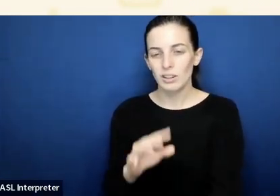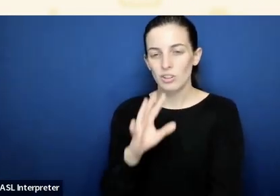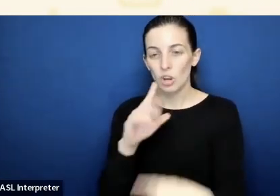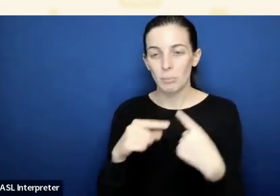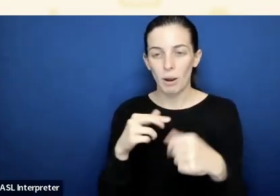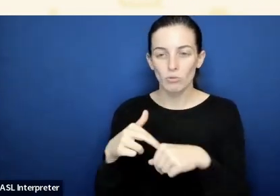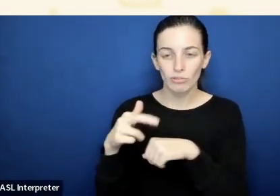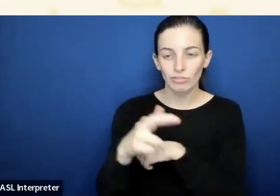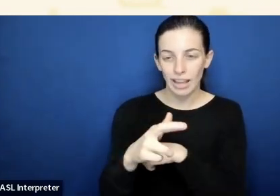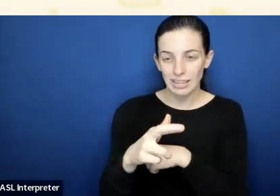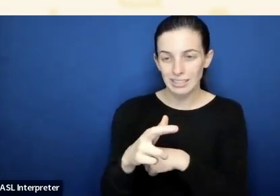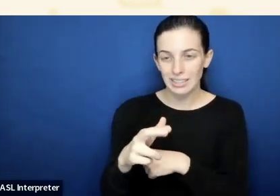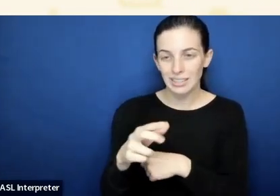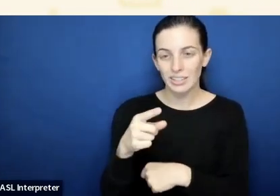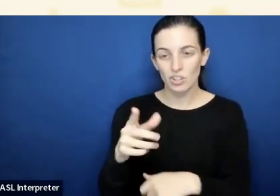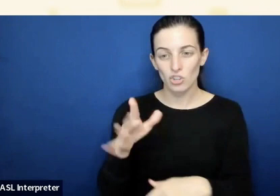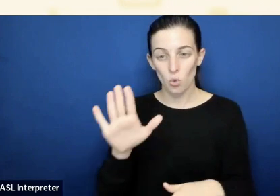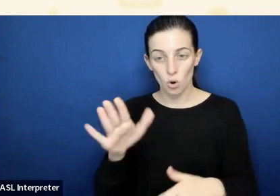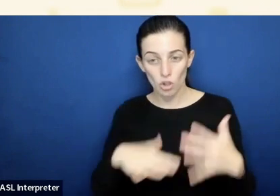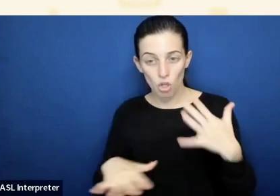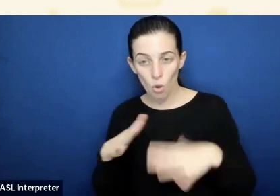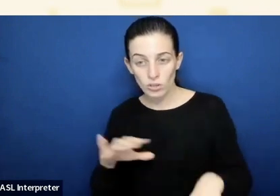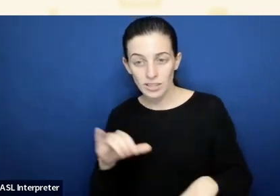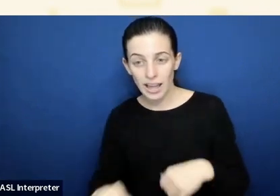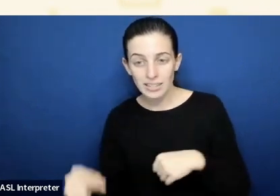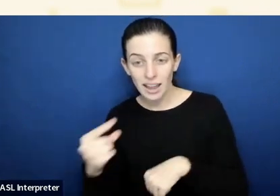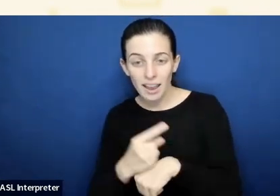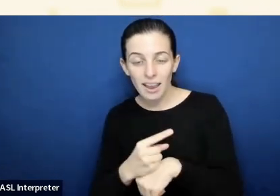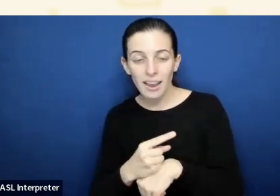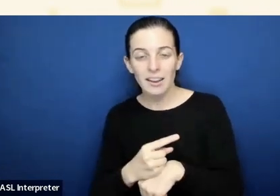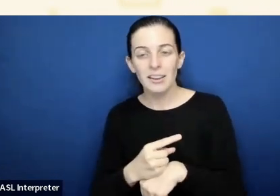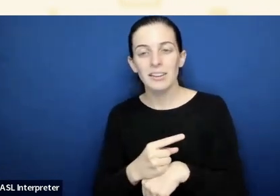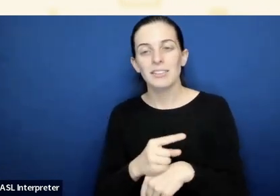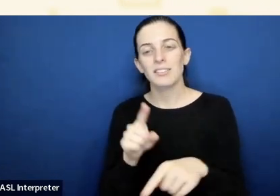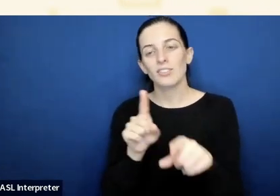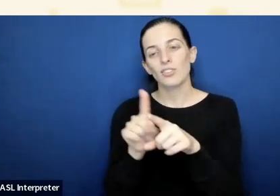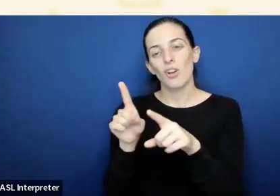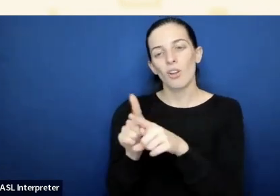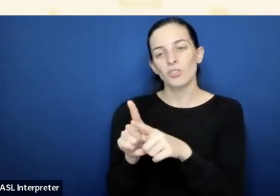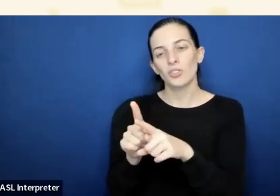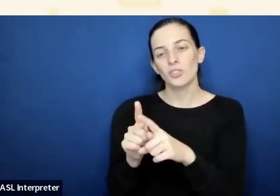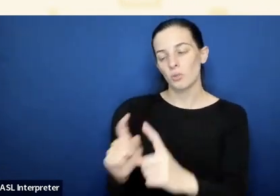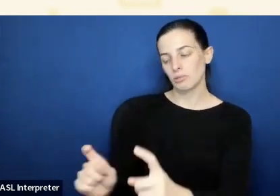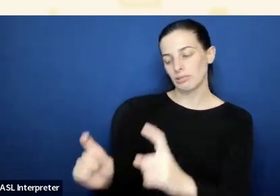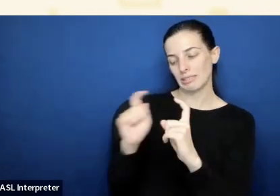that you are wearing on that day, which can also give something on top on the cascade.